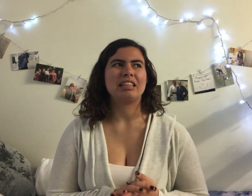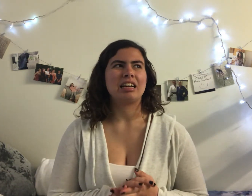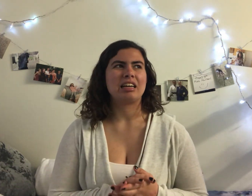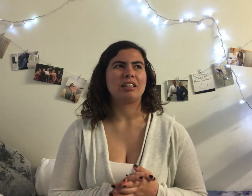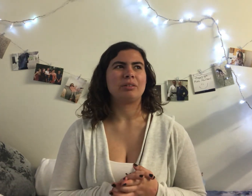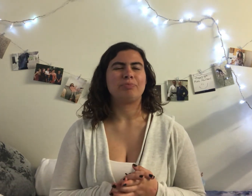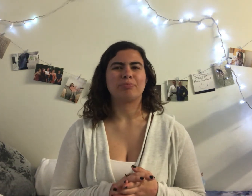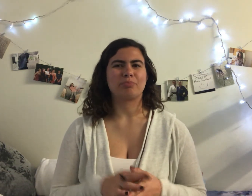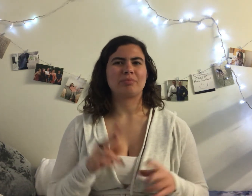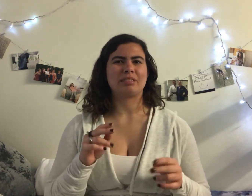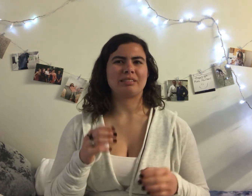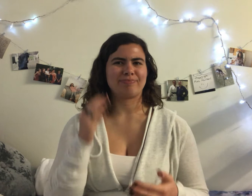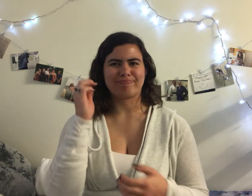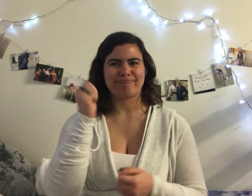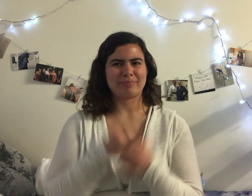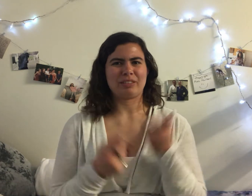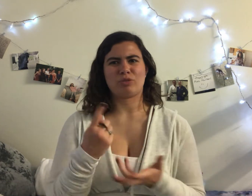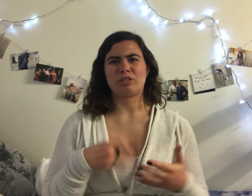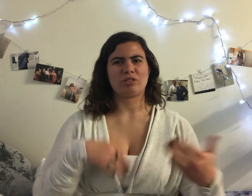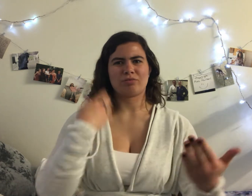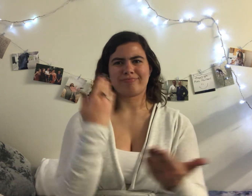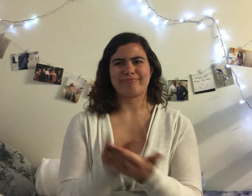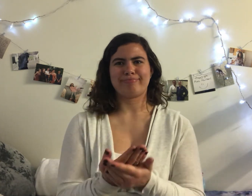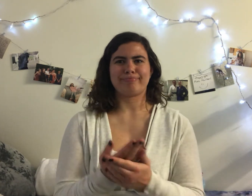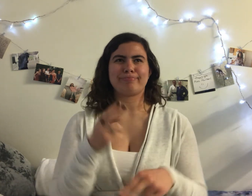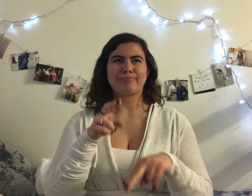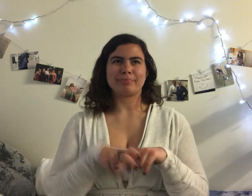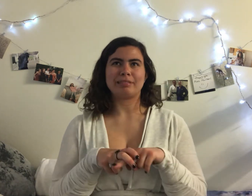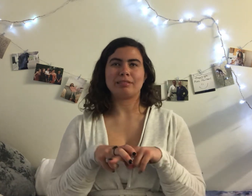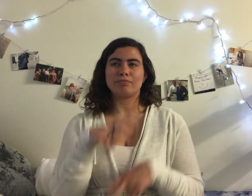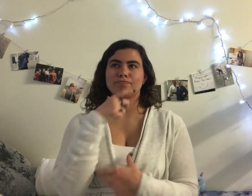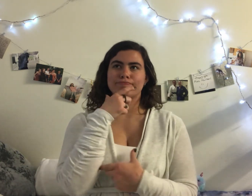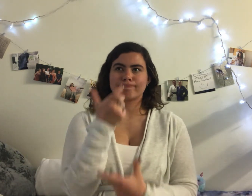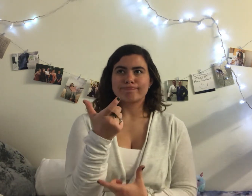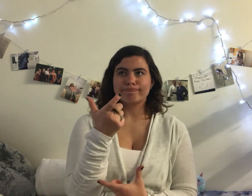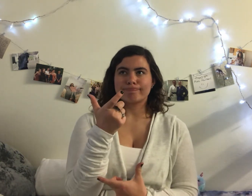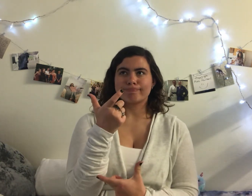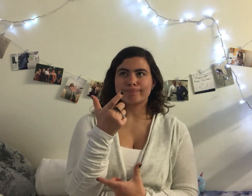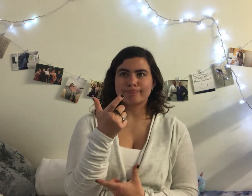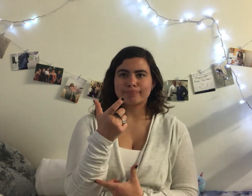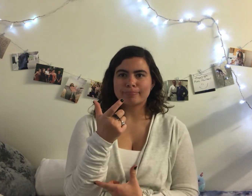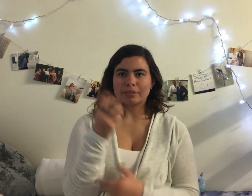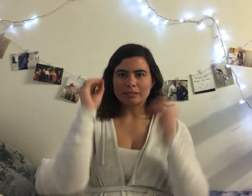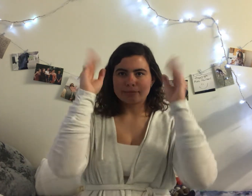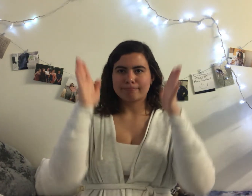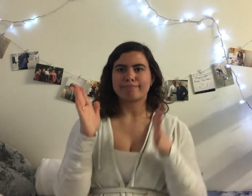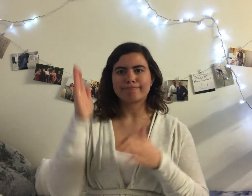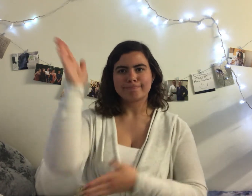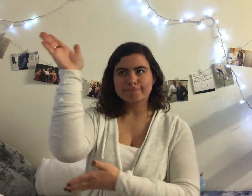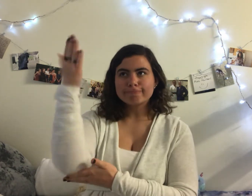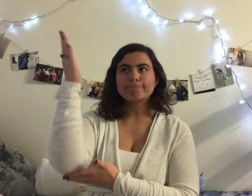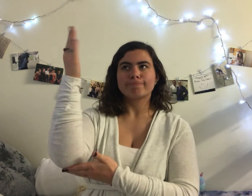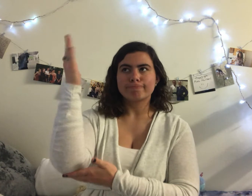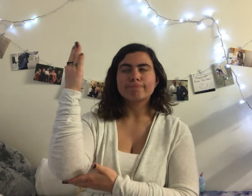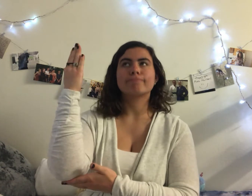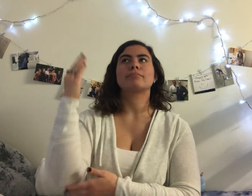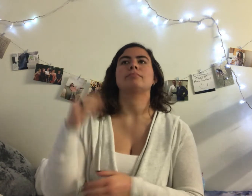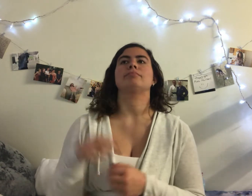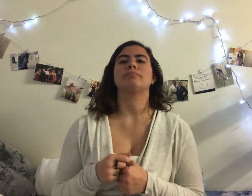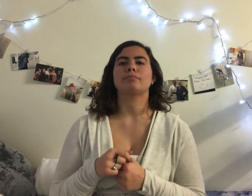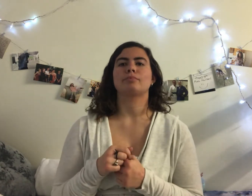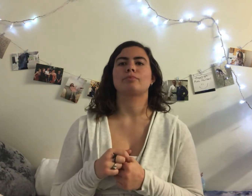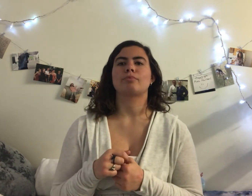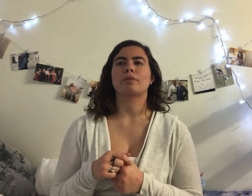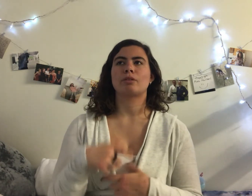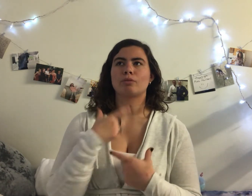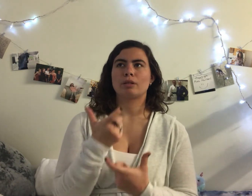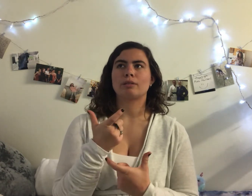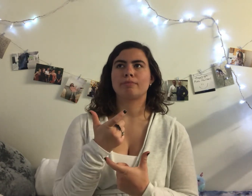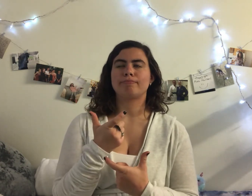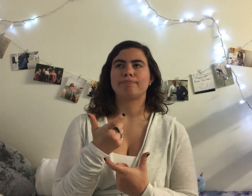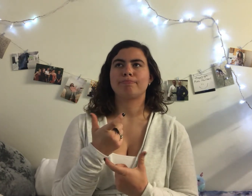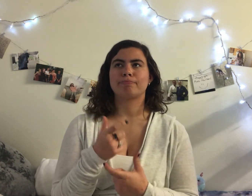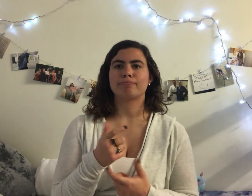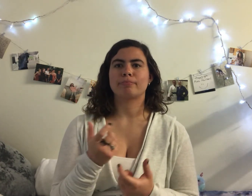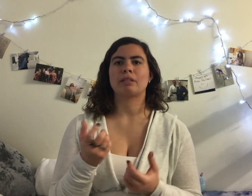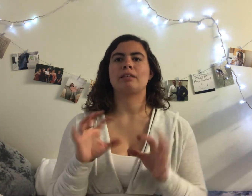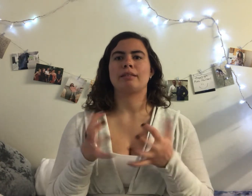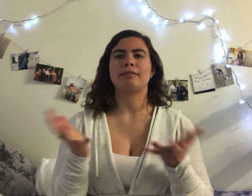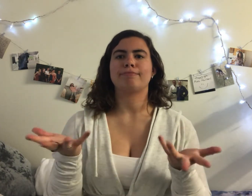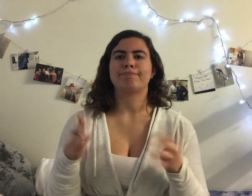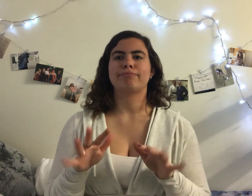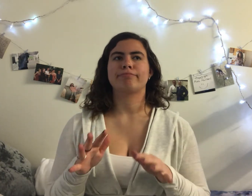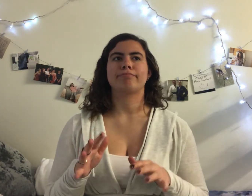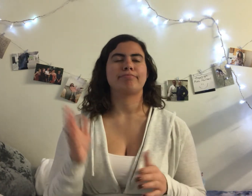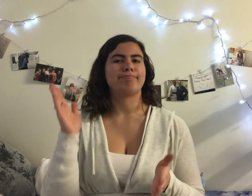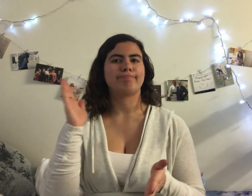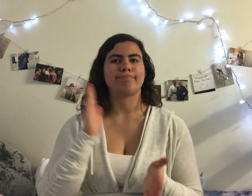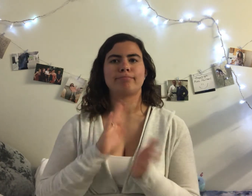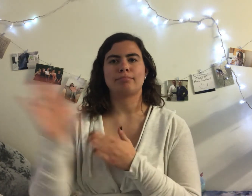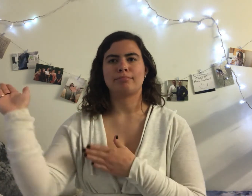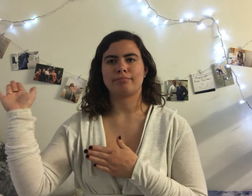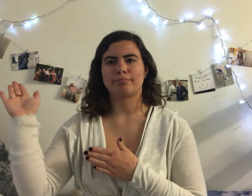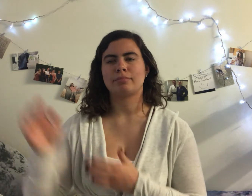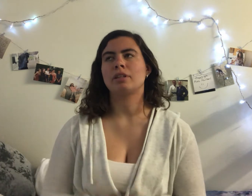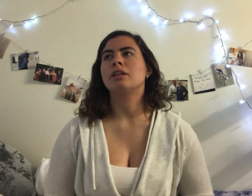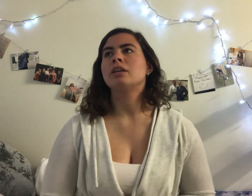Everyone just arrives, sits down, listens to the lecture, and then leaves as soon as class ends.